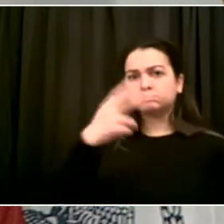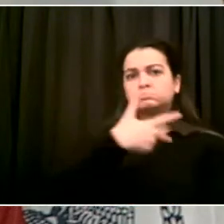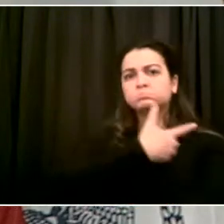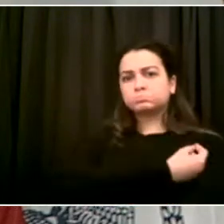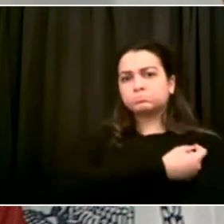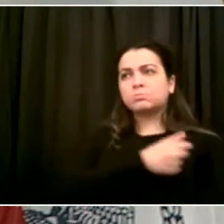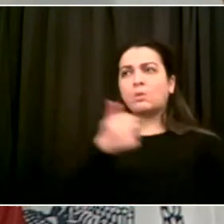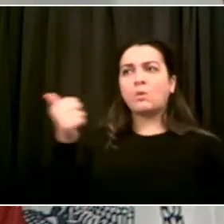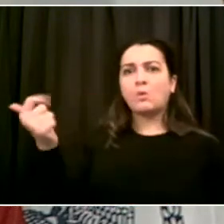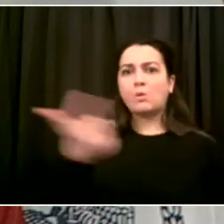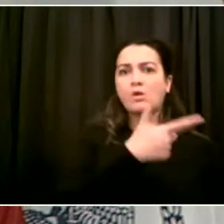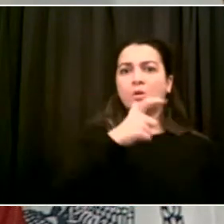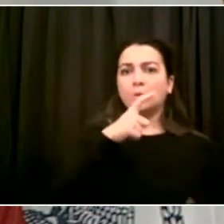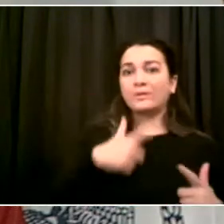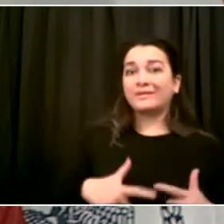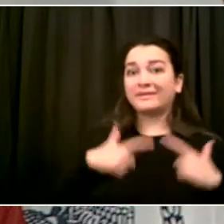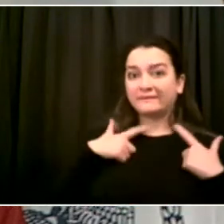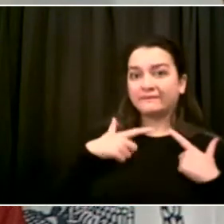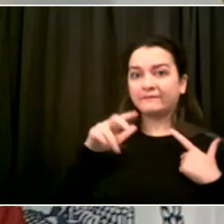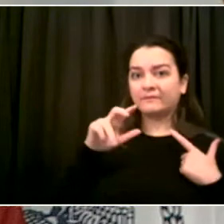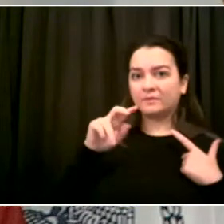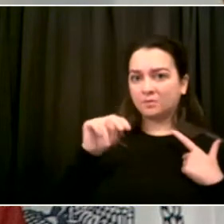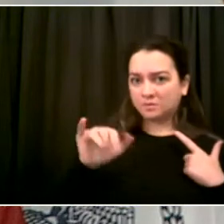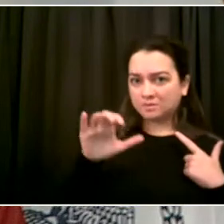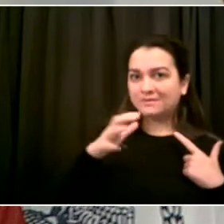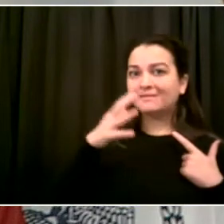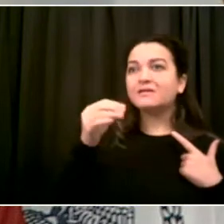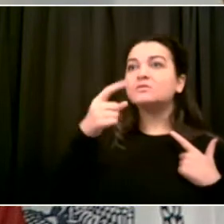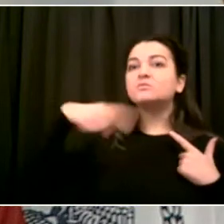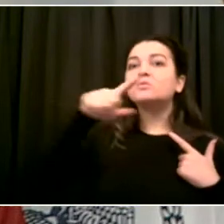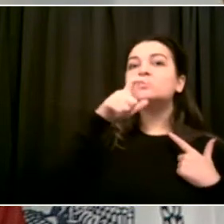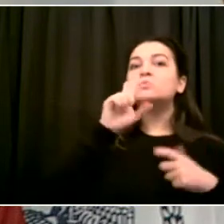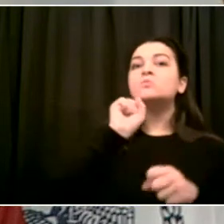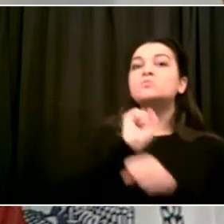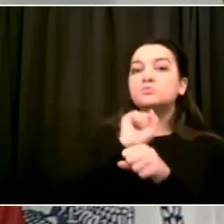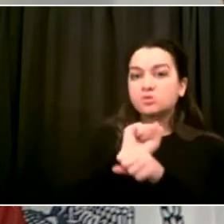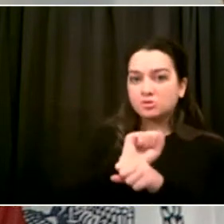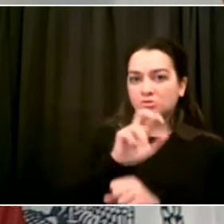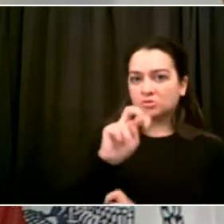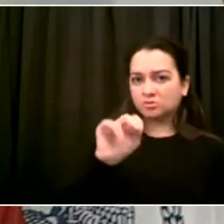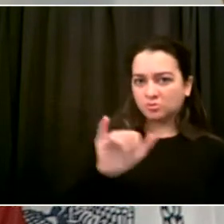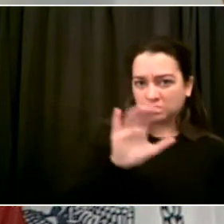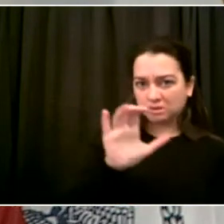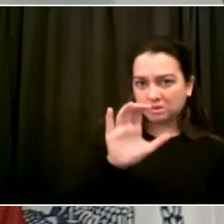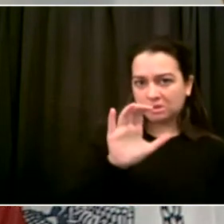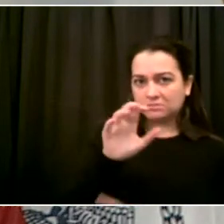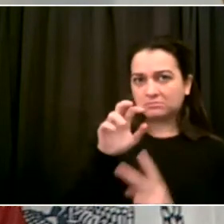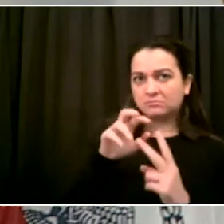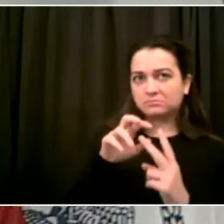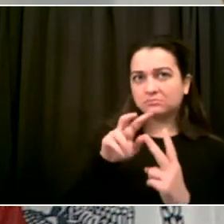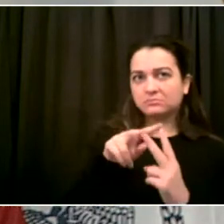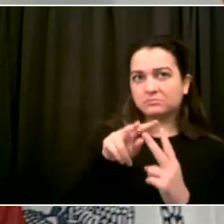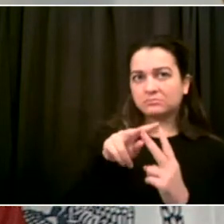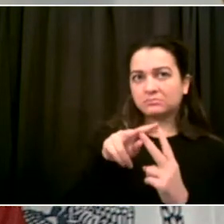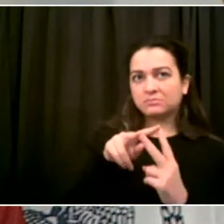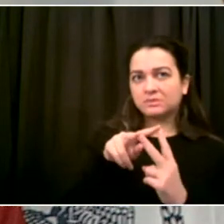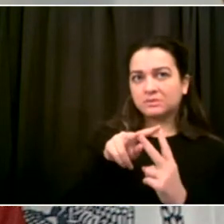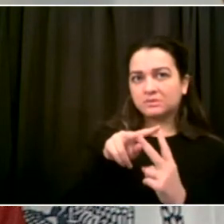IN THE FIVE BOROUGHS AND FOLL KSWHWHO HAPPEN TO LIVE OUTSIDE BUT SERVE US IN HOHOSPITATA, LSFIRE